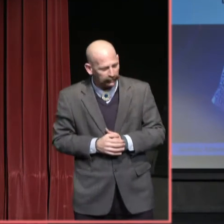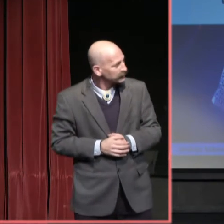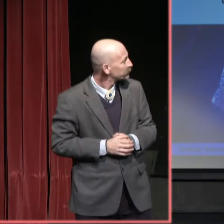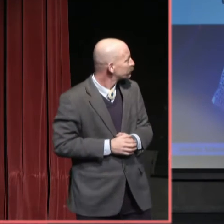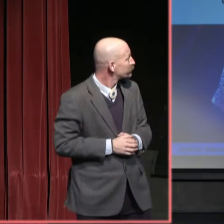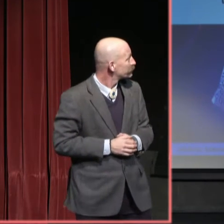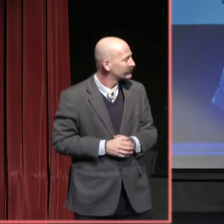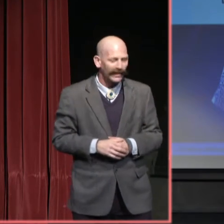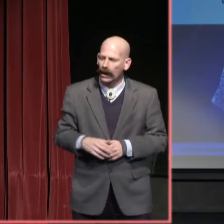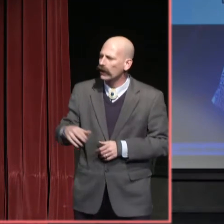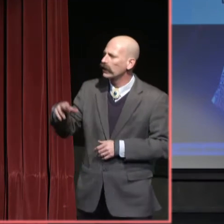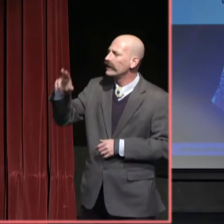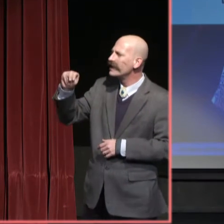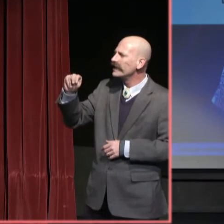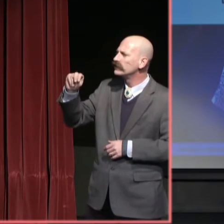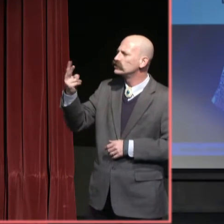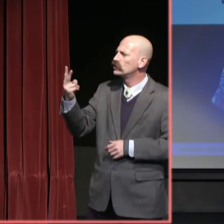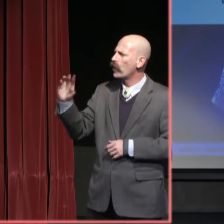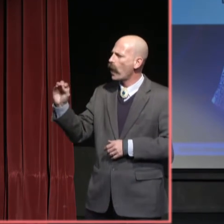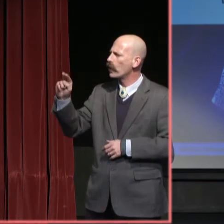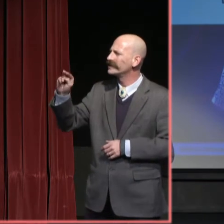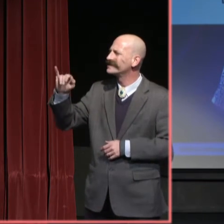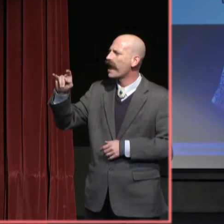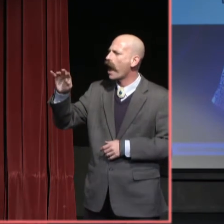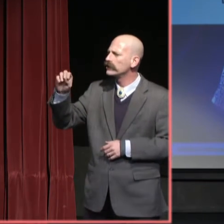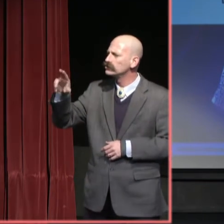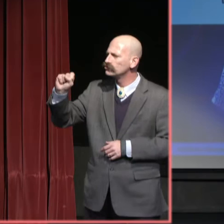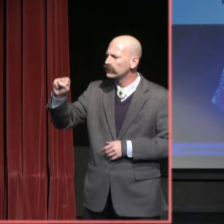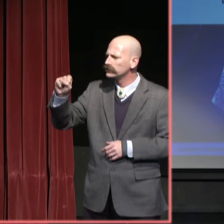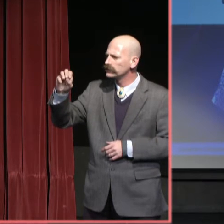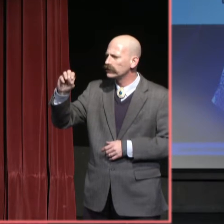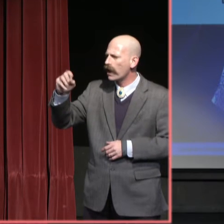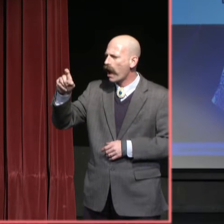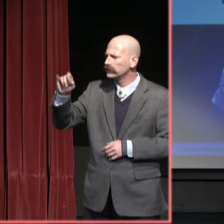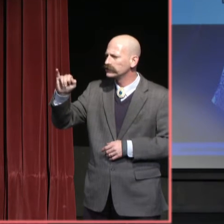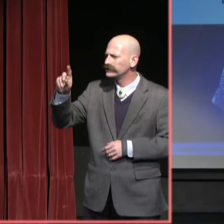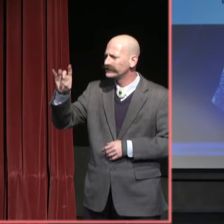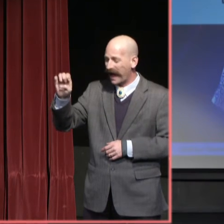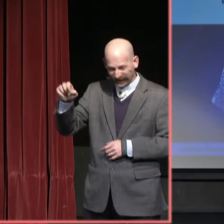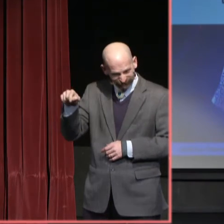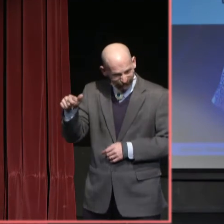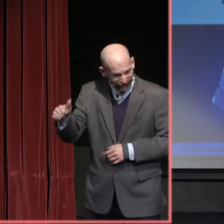Nitrous oxide, N20, is the third most important greenhouse gas